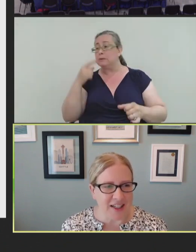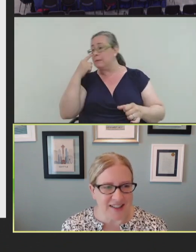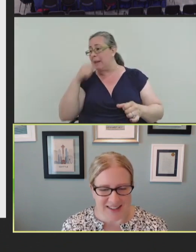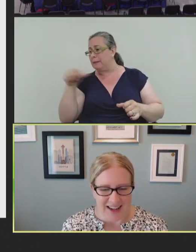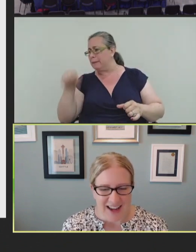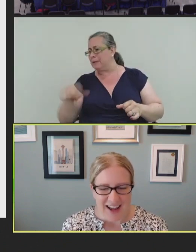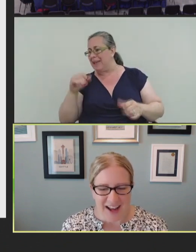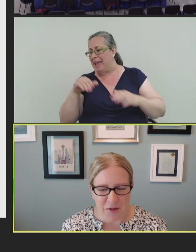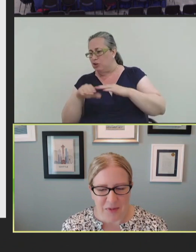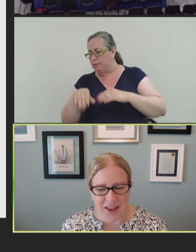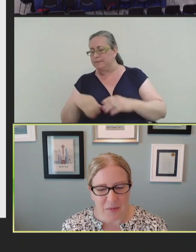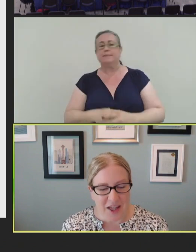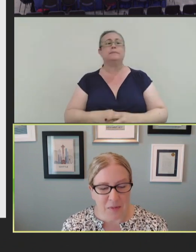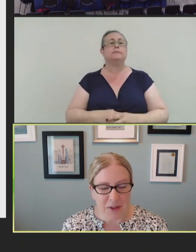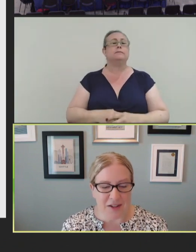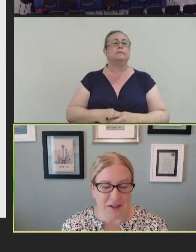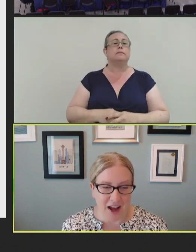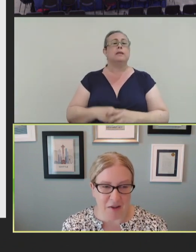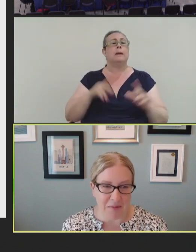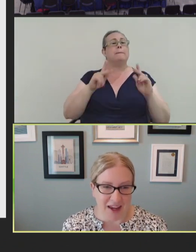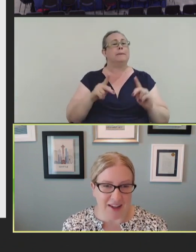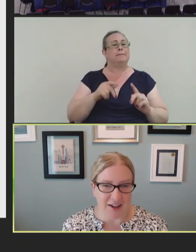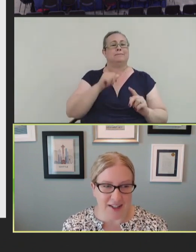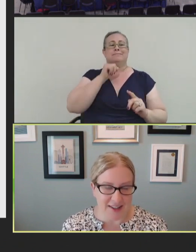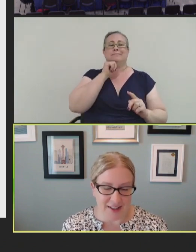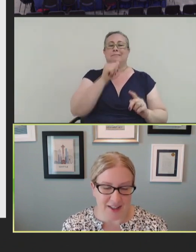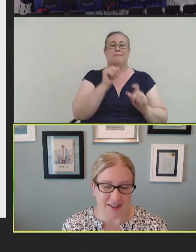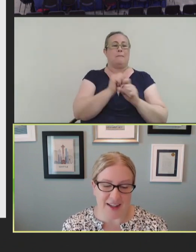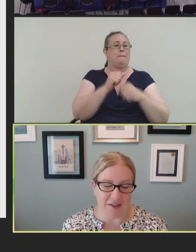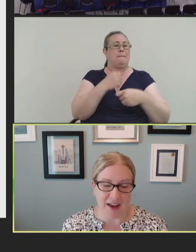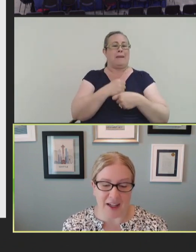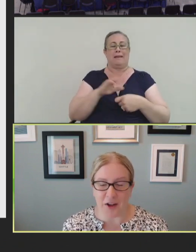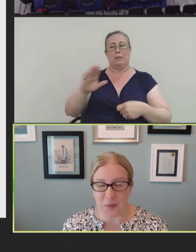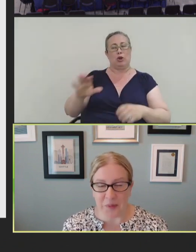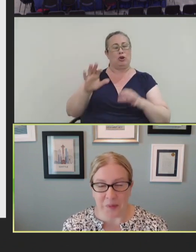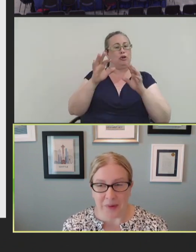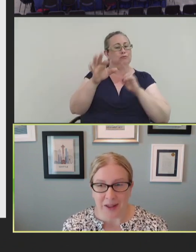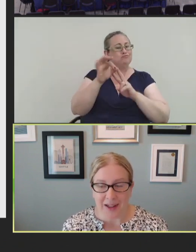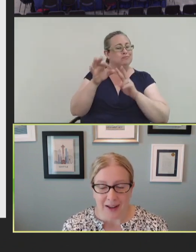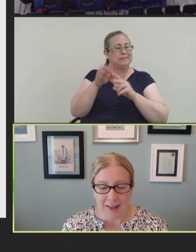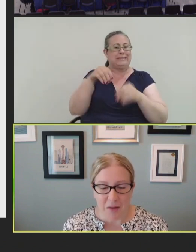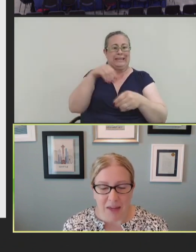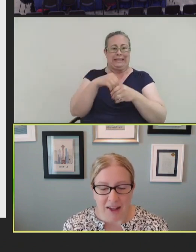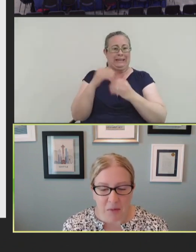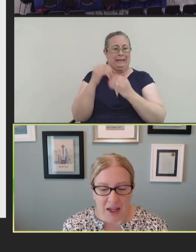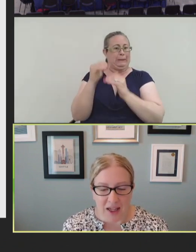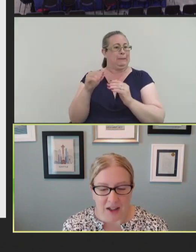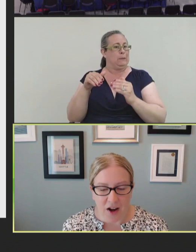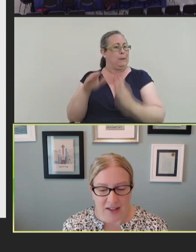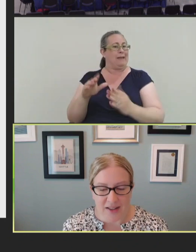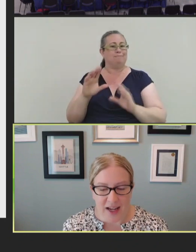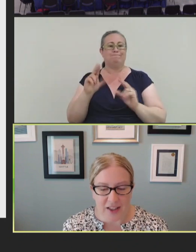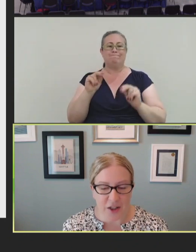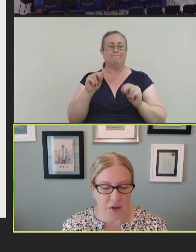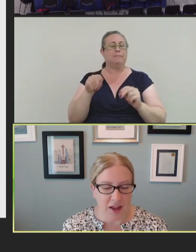please -- that people do not make their decisions in a vacuum. They make them in consultation with